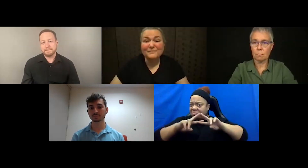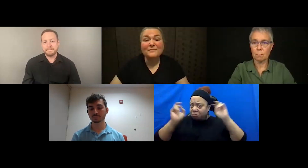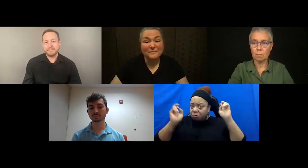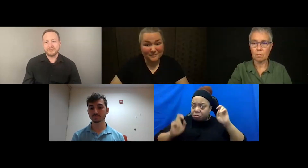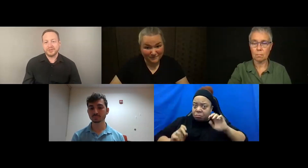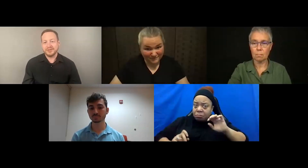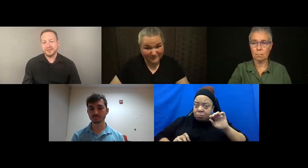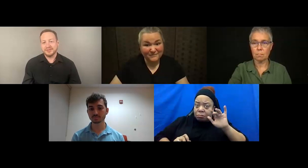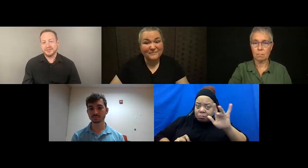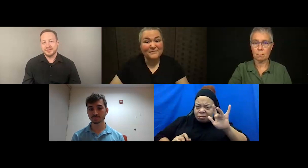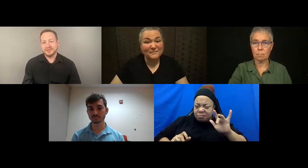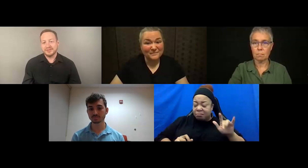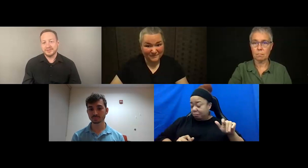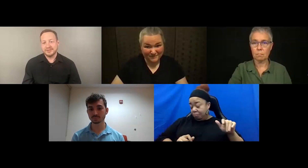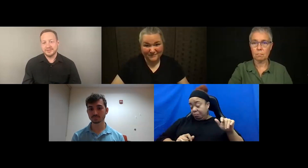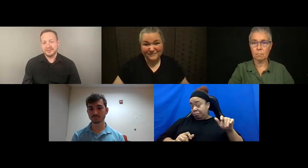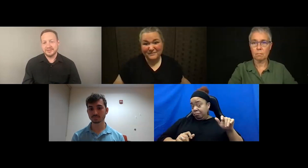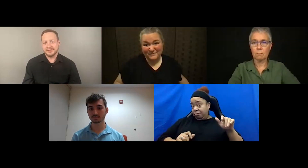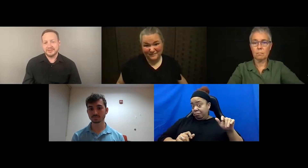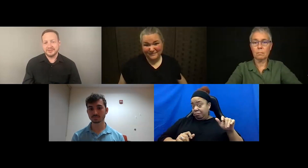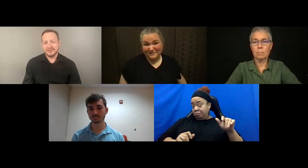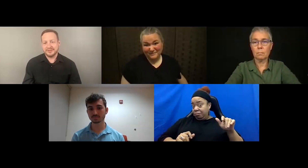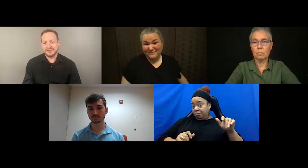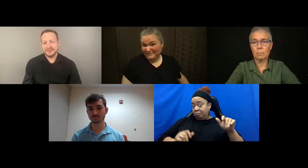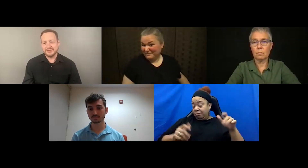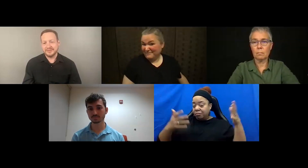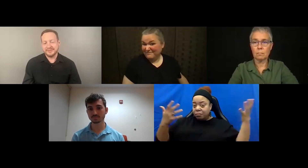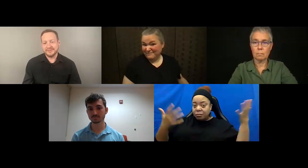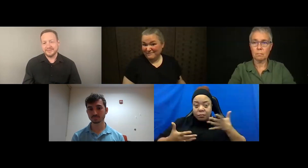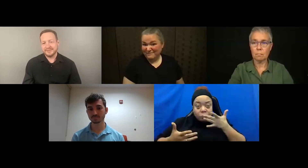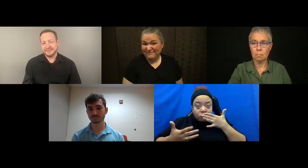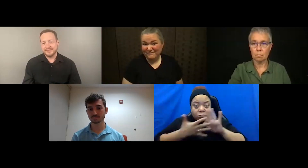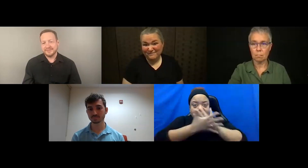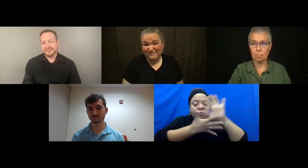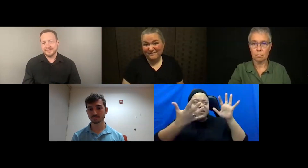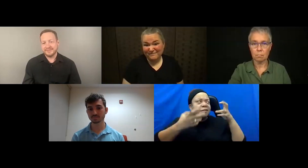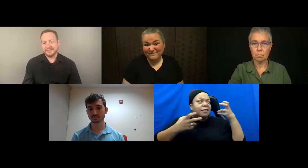Maybe they are fascinated by a shape on a touchscreen and put off by what comes up when they click on it?